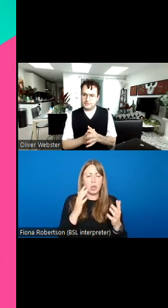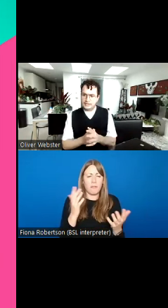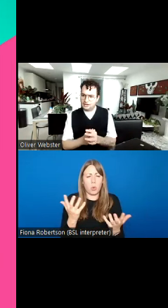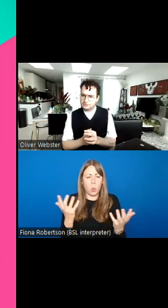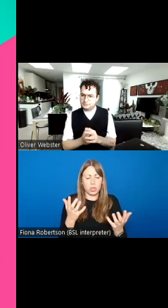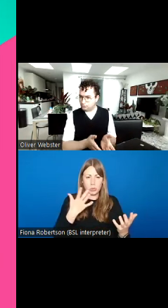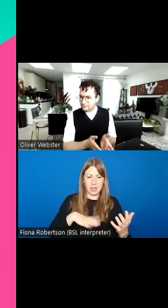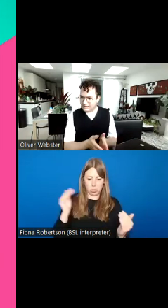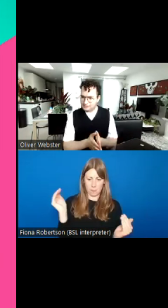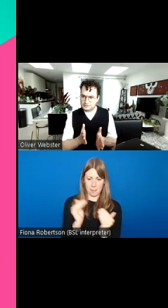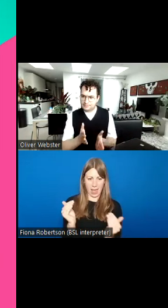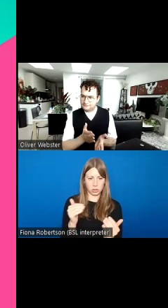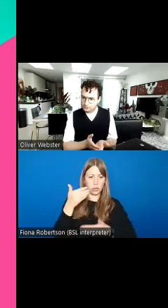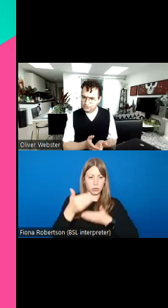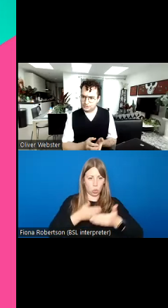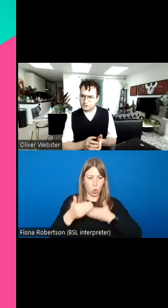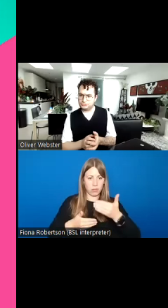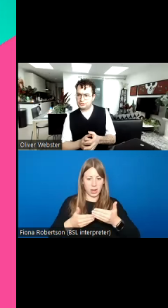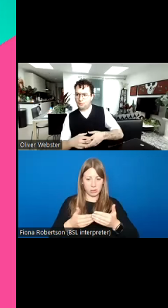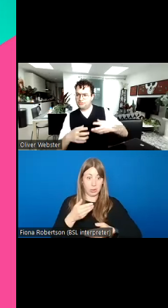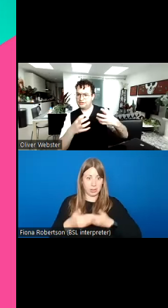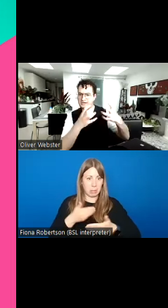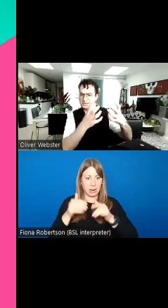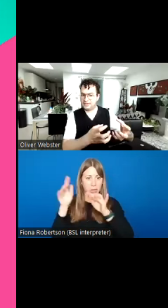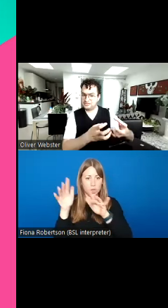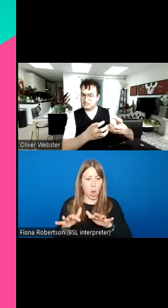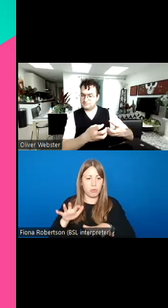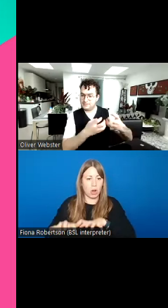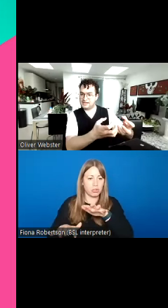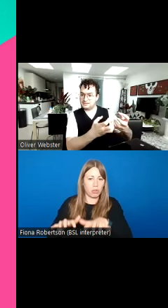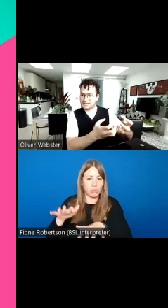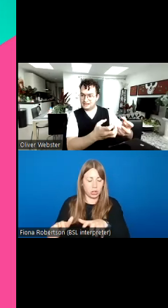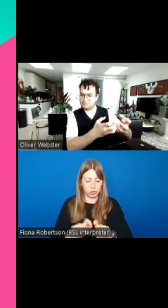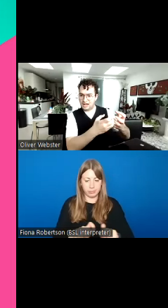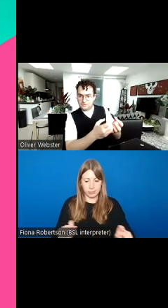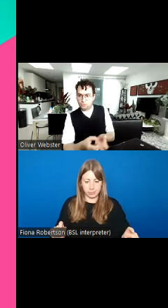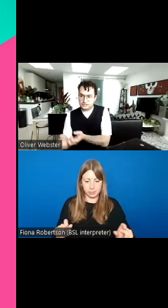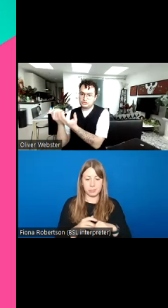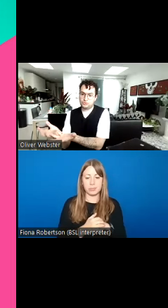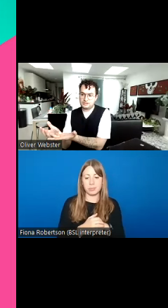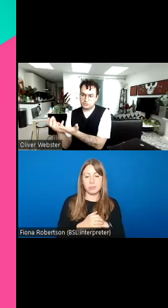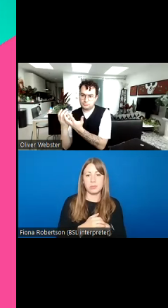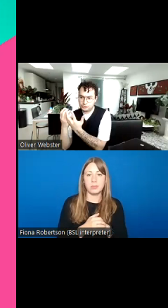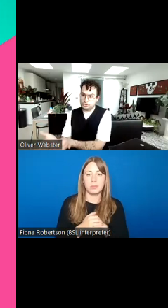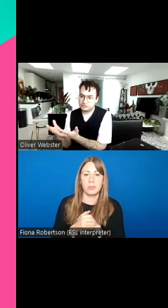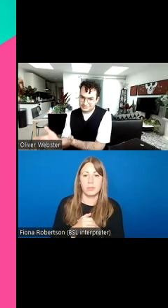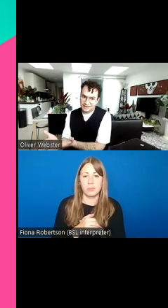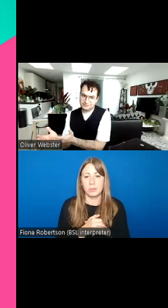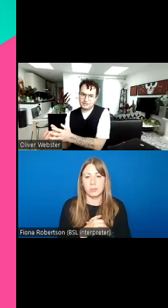In terms of the format, as we said before, you start with the thing that's making the sound, and then what it's doing to produce the sound.